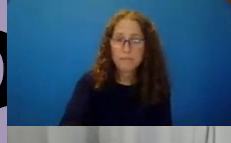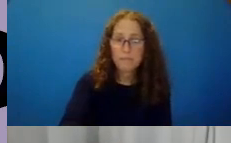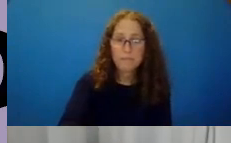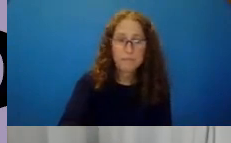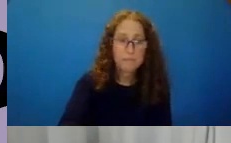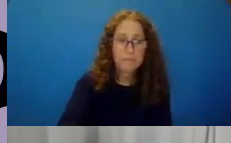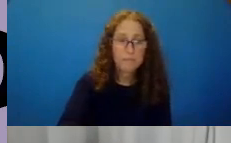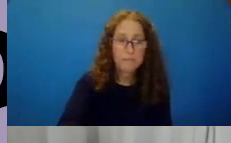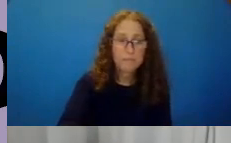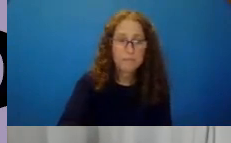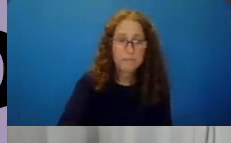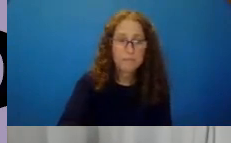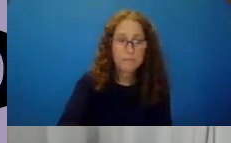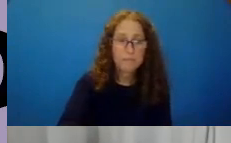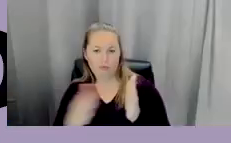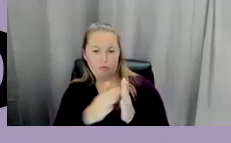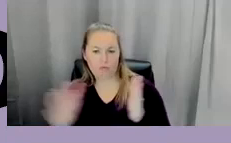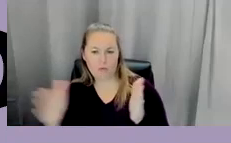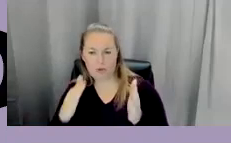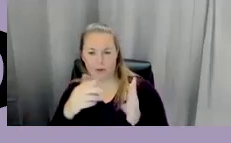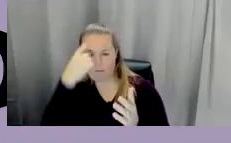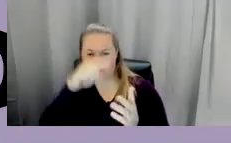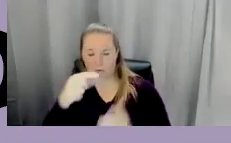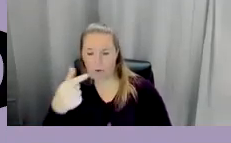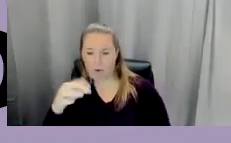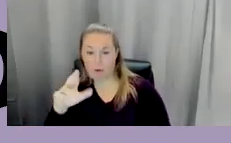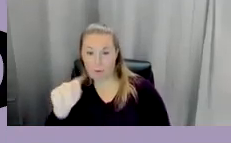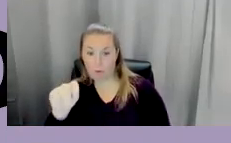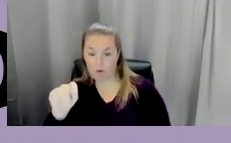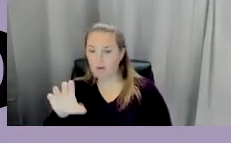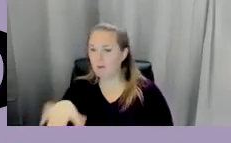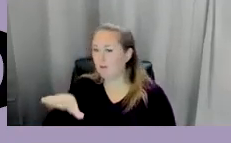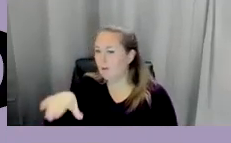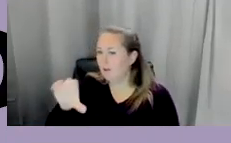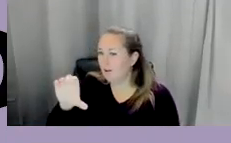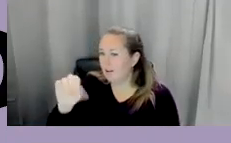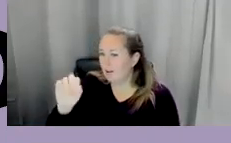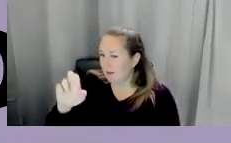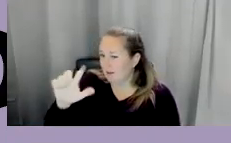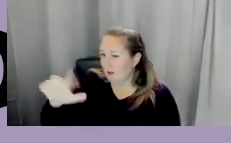FROM CAROL BROWN. I'M WONDERING ABOUT RESILIENT